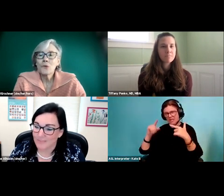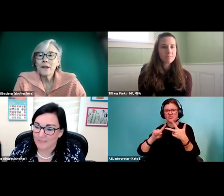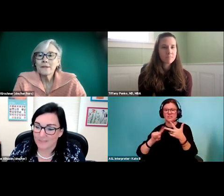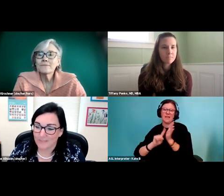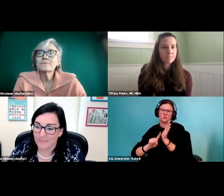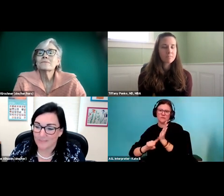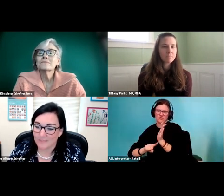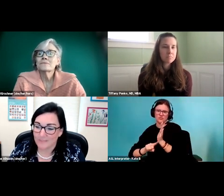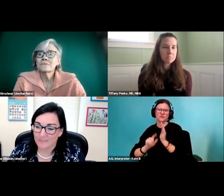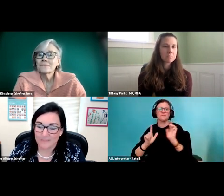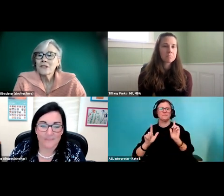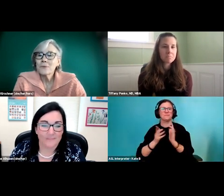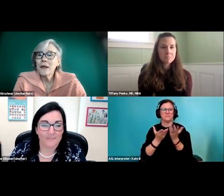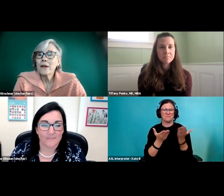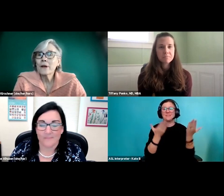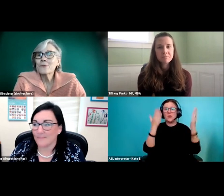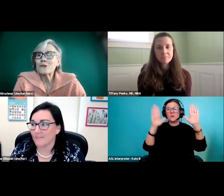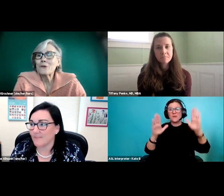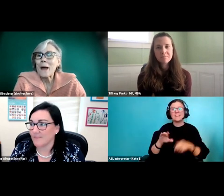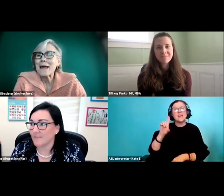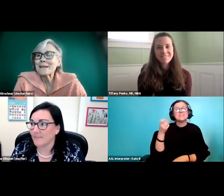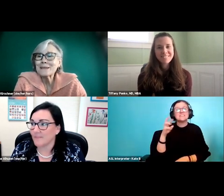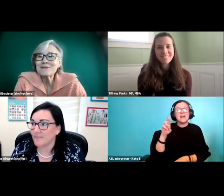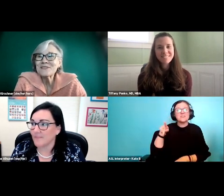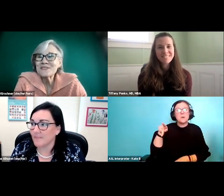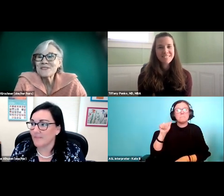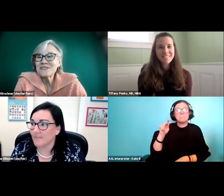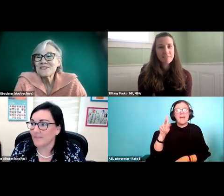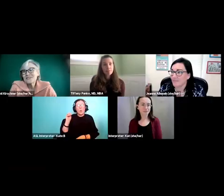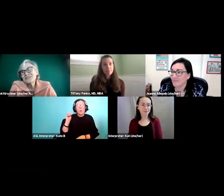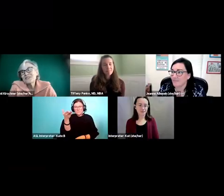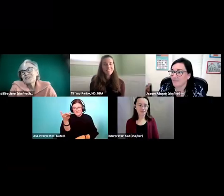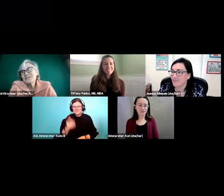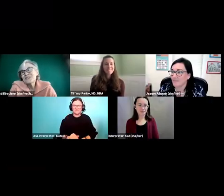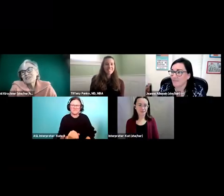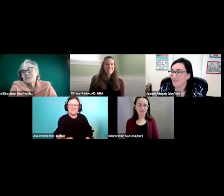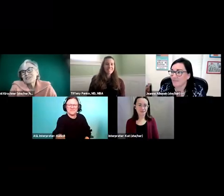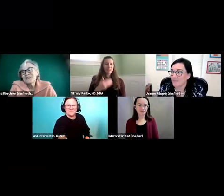[DR. KRISTI KIRSCHNER:] Great. Dr. Panko, what else would you add?